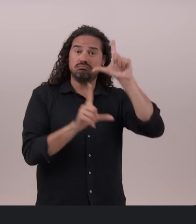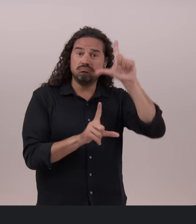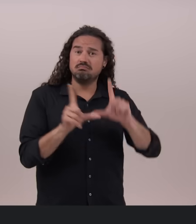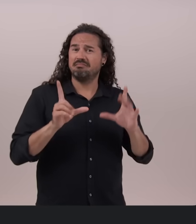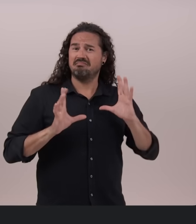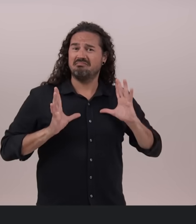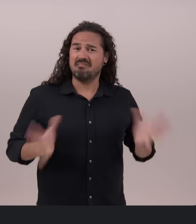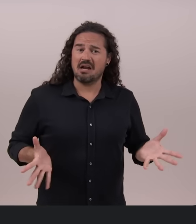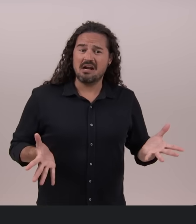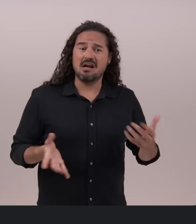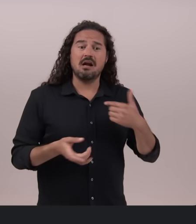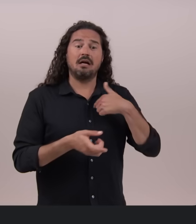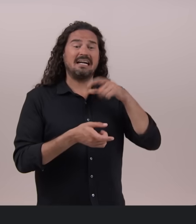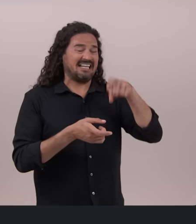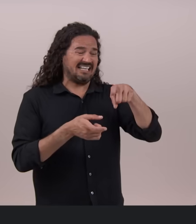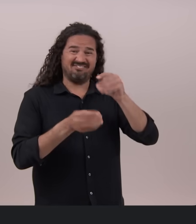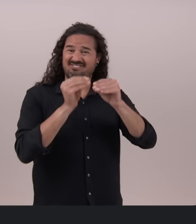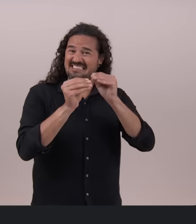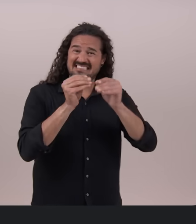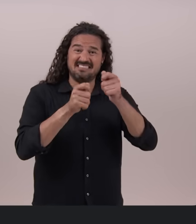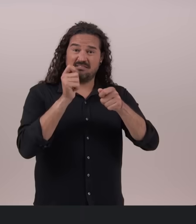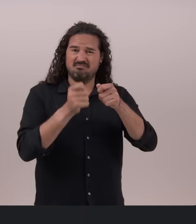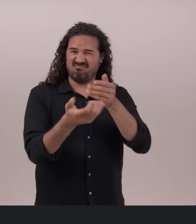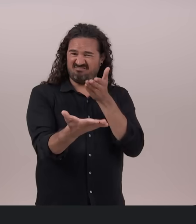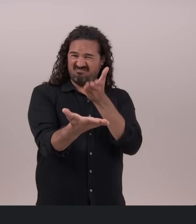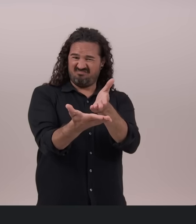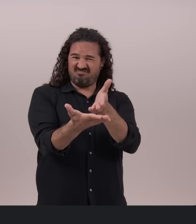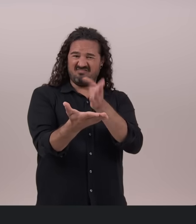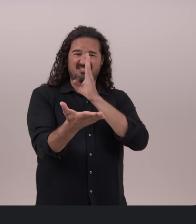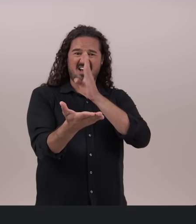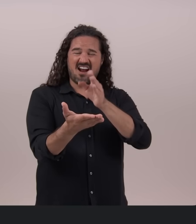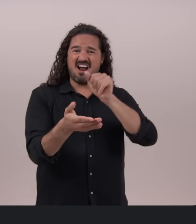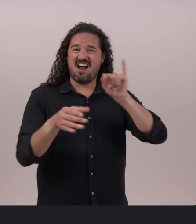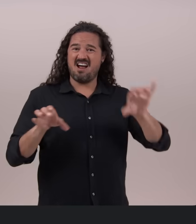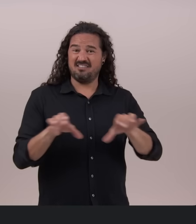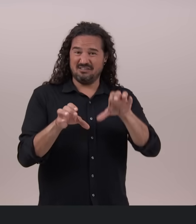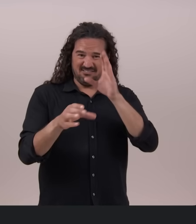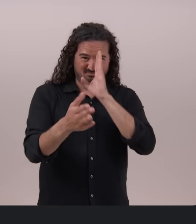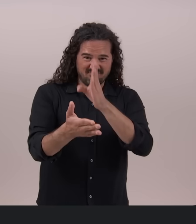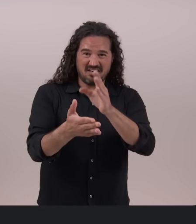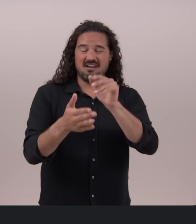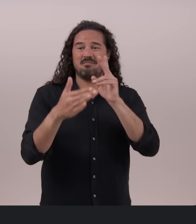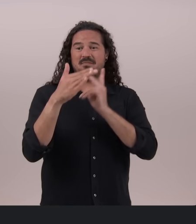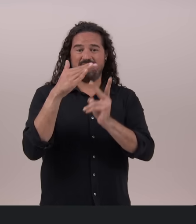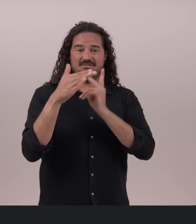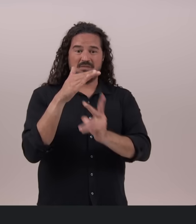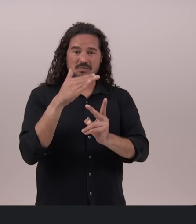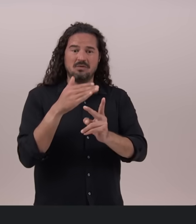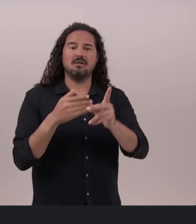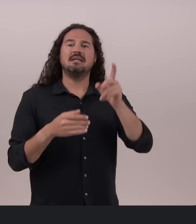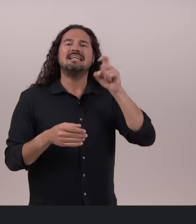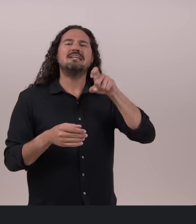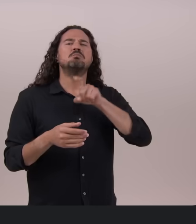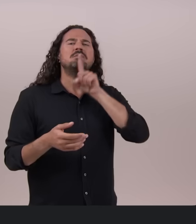we just go to AI Actions. Now, we need a real phone to test the on-device AI capabilities.